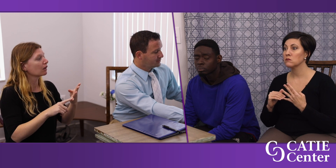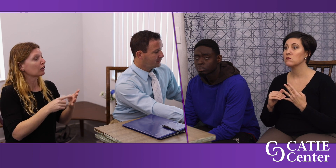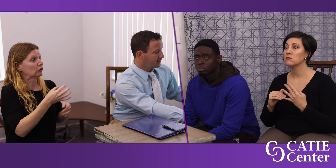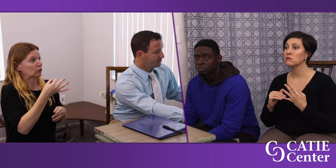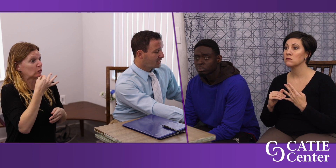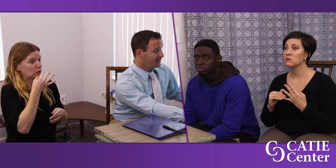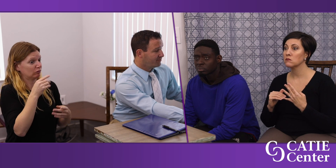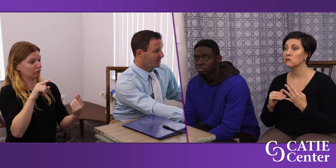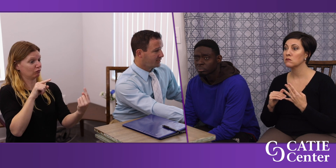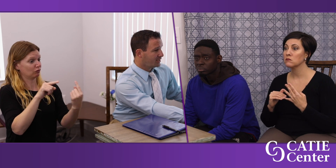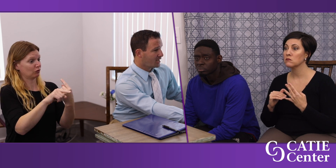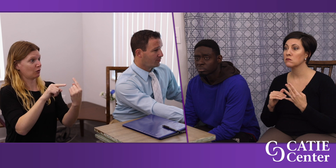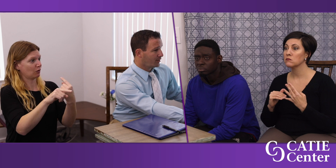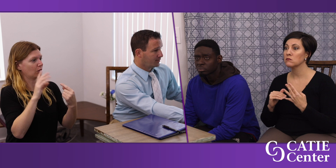or D) a divided highway.